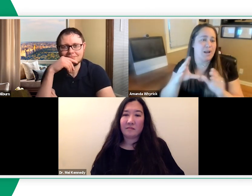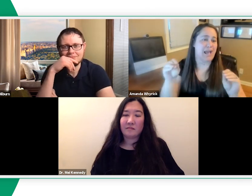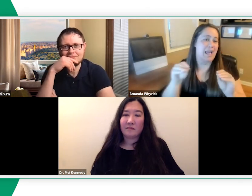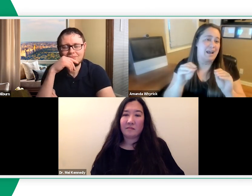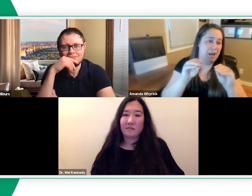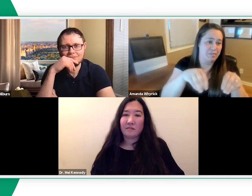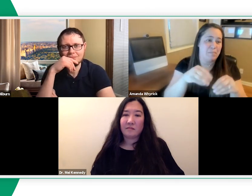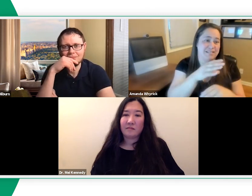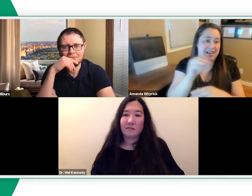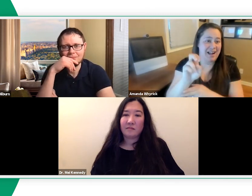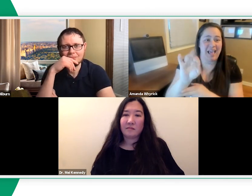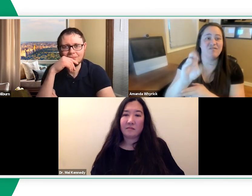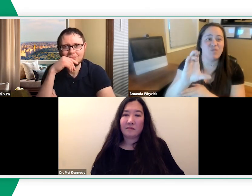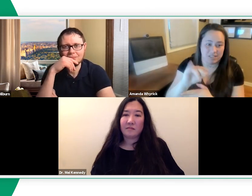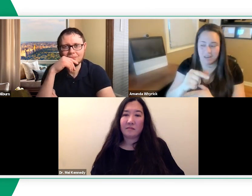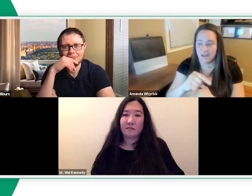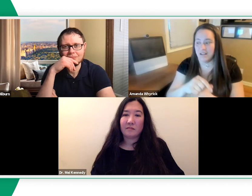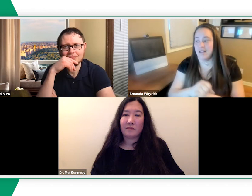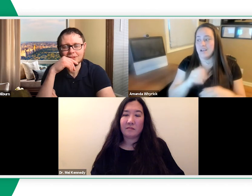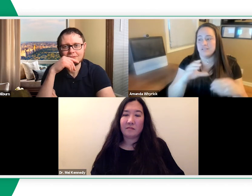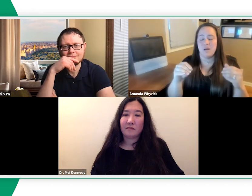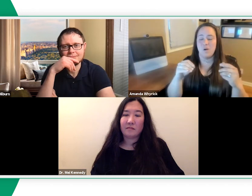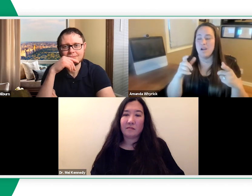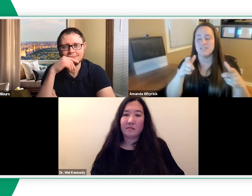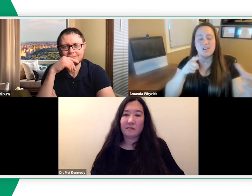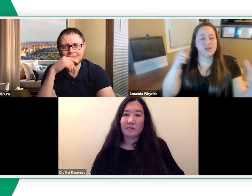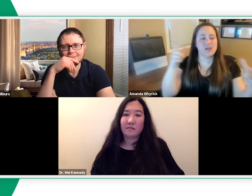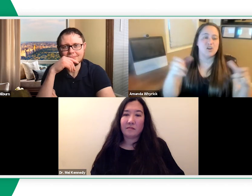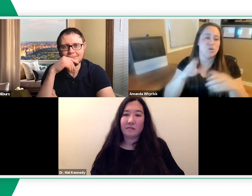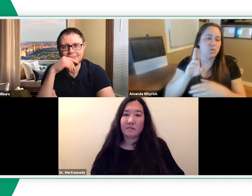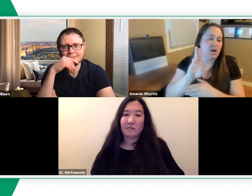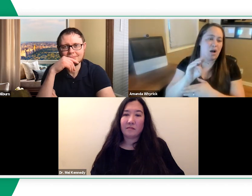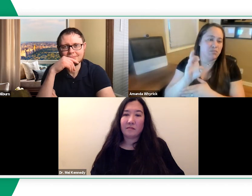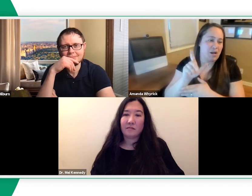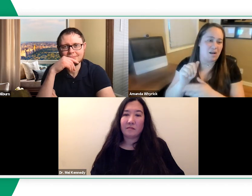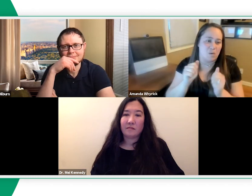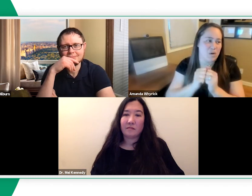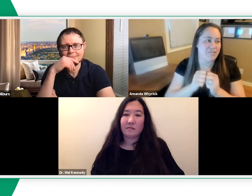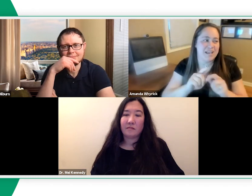policy writing, reading, reviewing, and implementing, and enforcing. So it’s a huge umbrella,